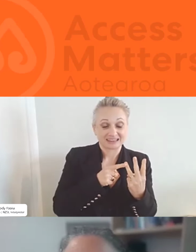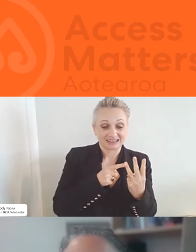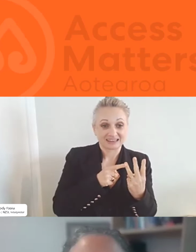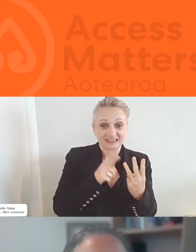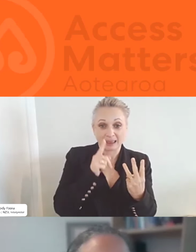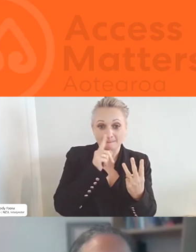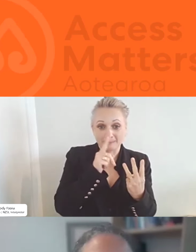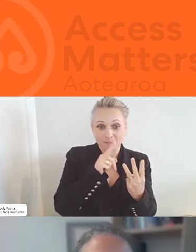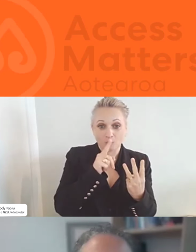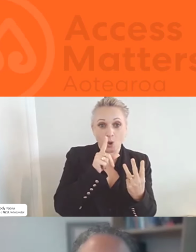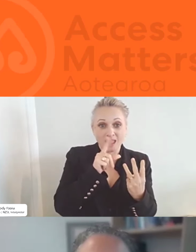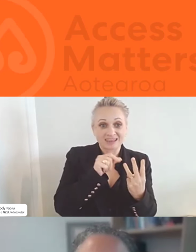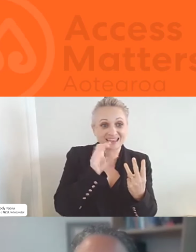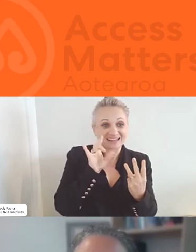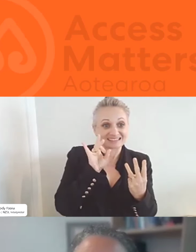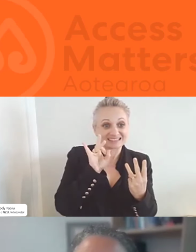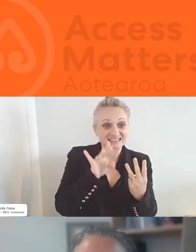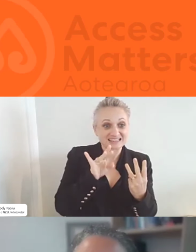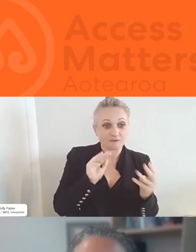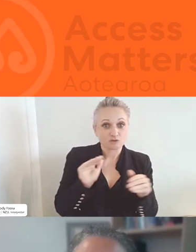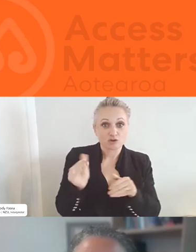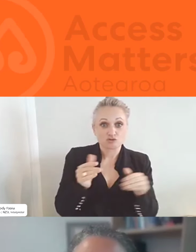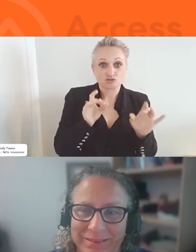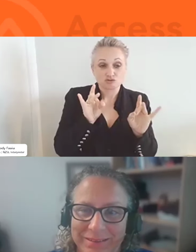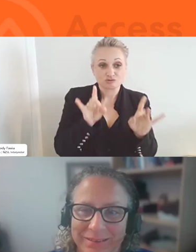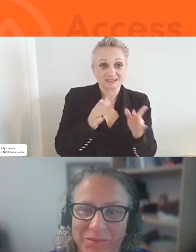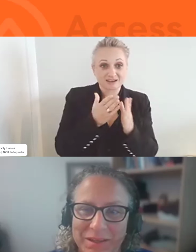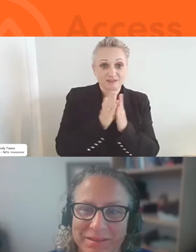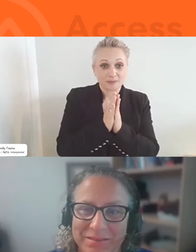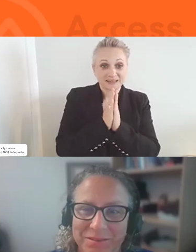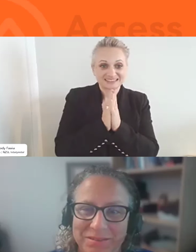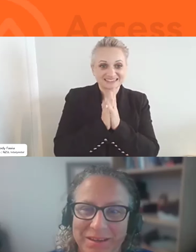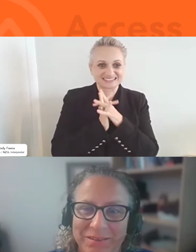guys, that would be fantastic. Hopefully Thanh's got his sound